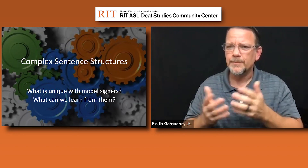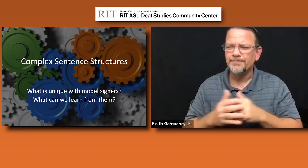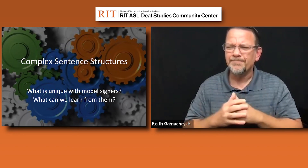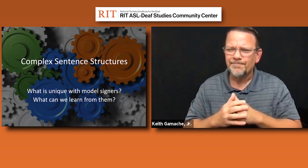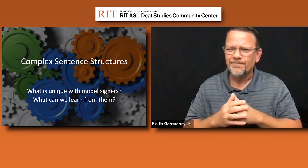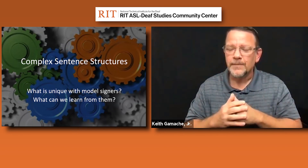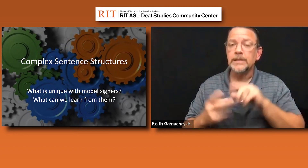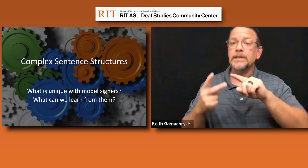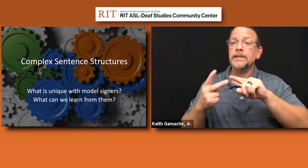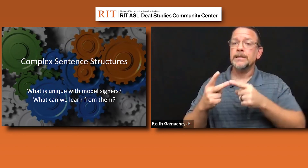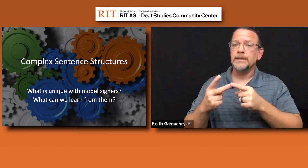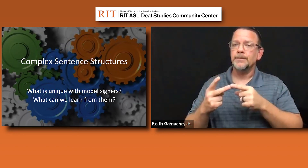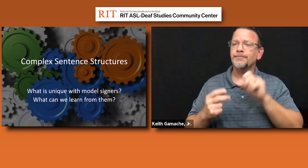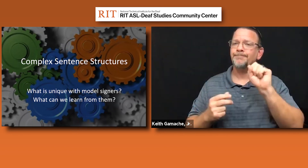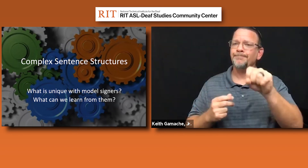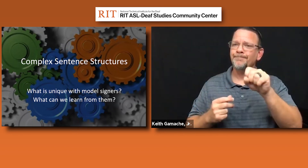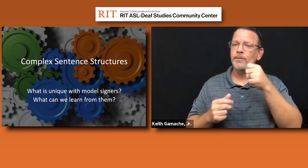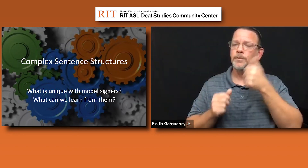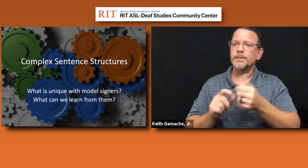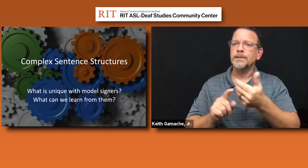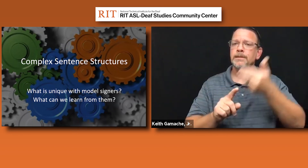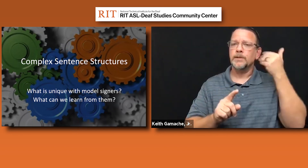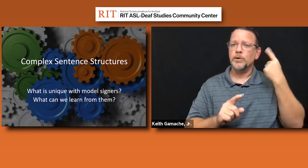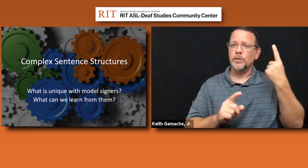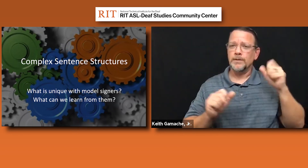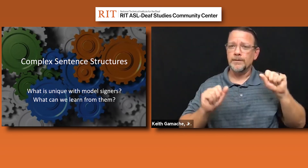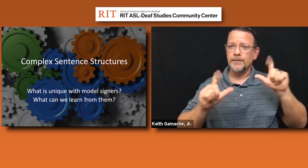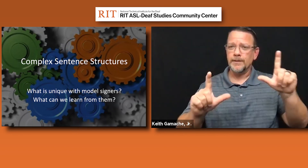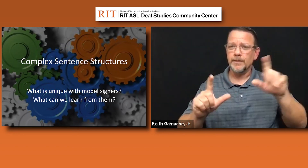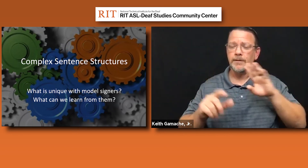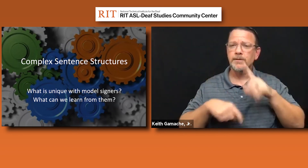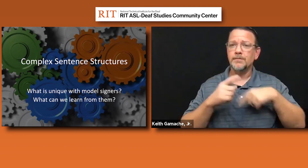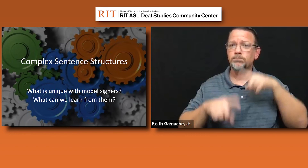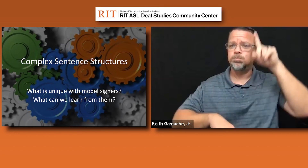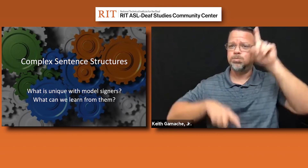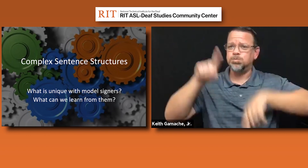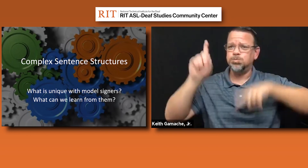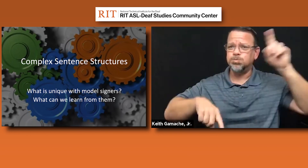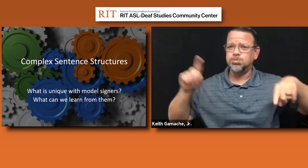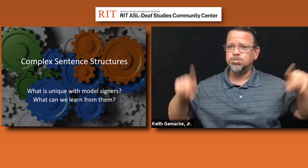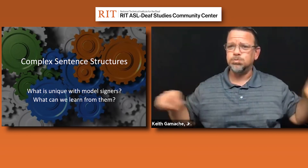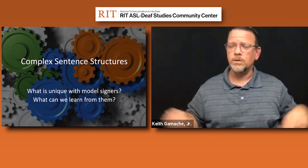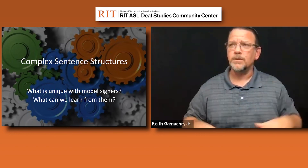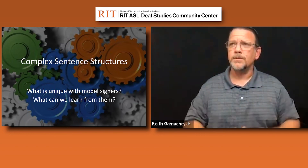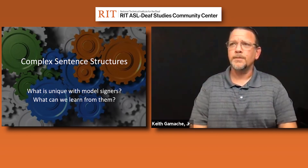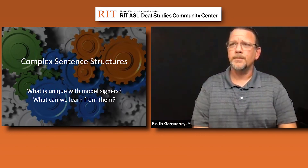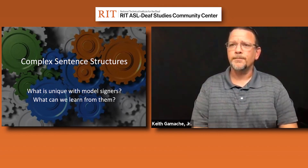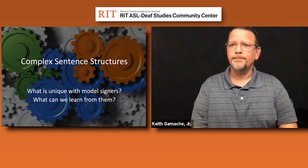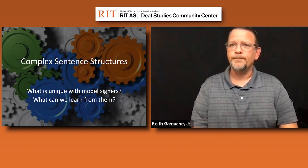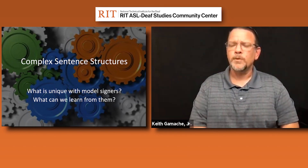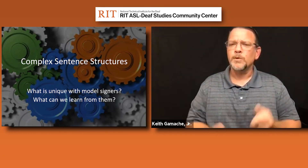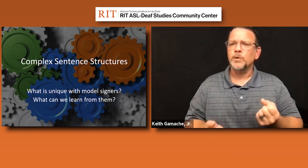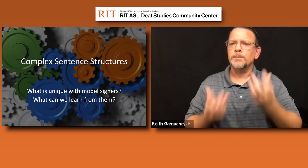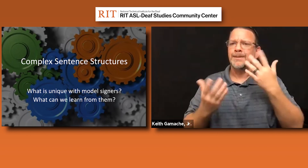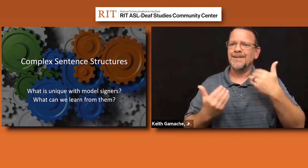So it's just not an equal playing field. Secondly, if you remember the video that talked about